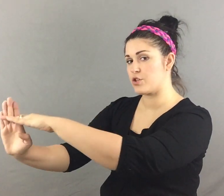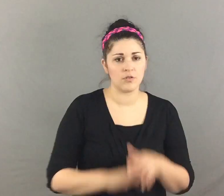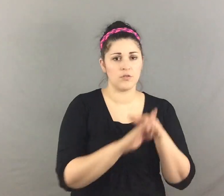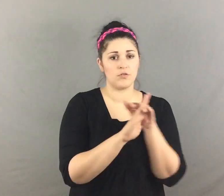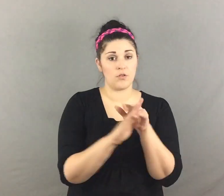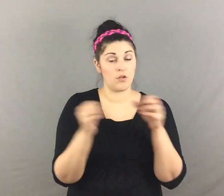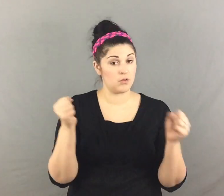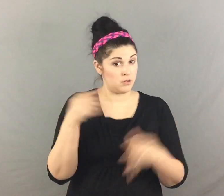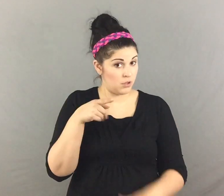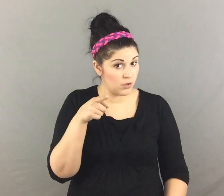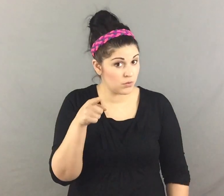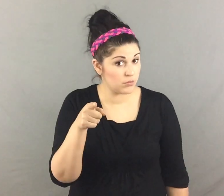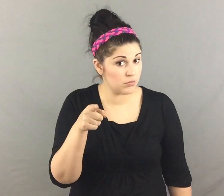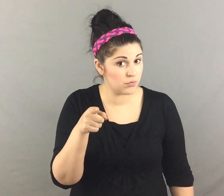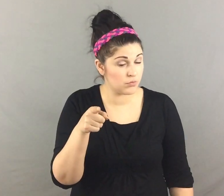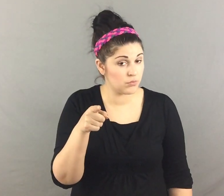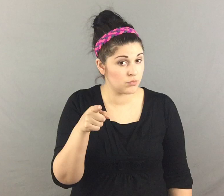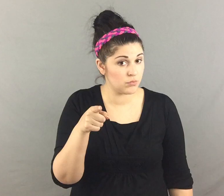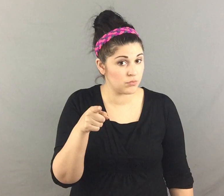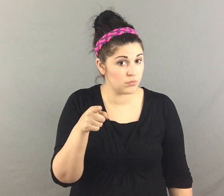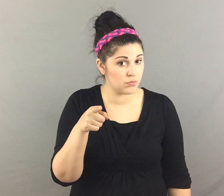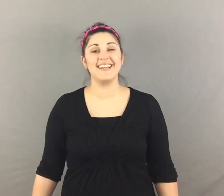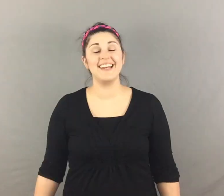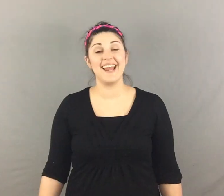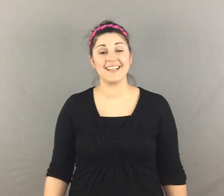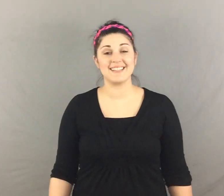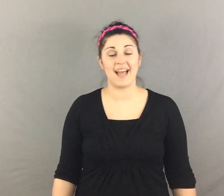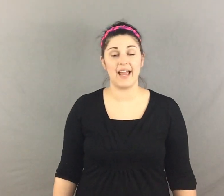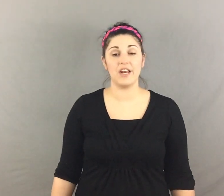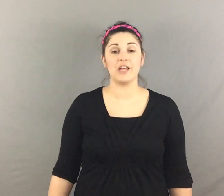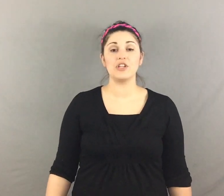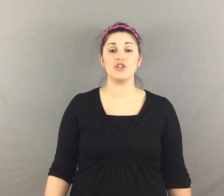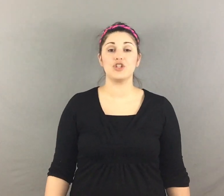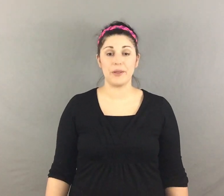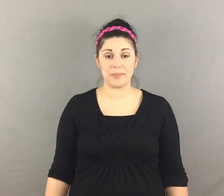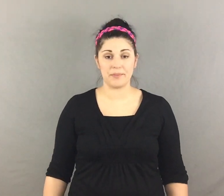sure. And the next sign ship.